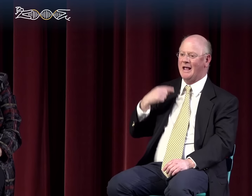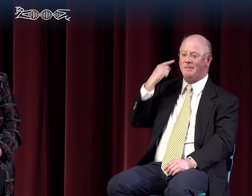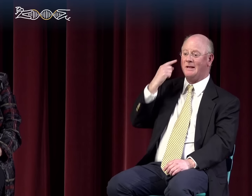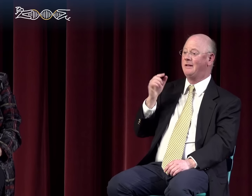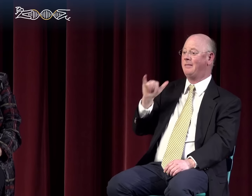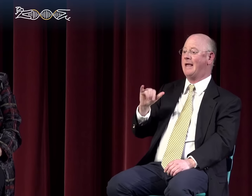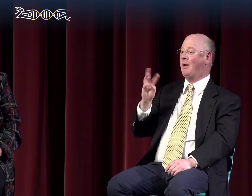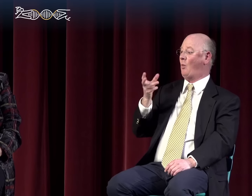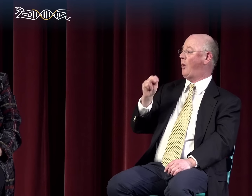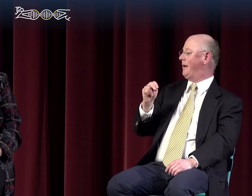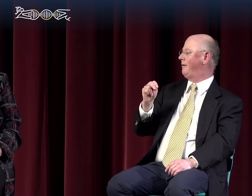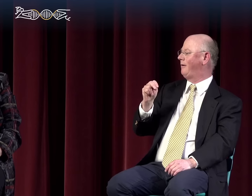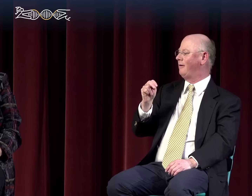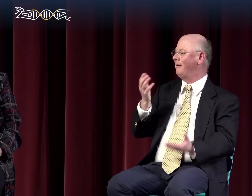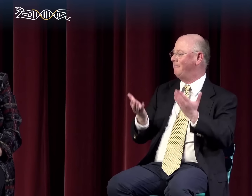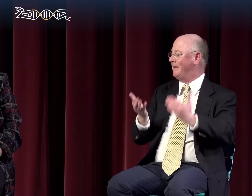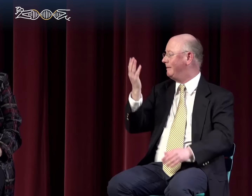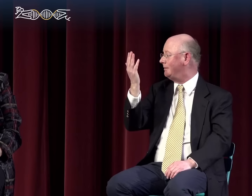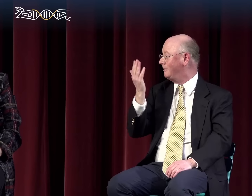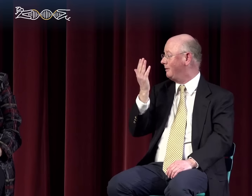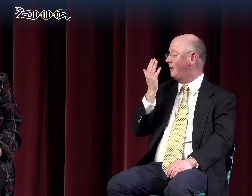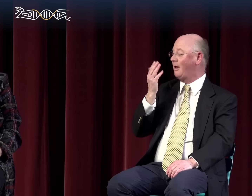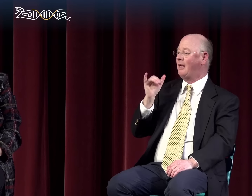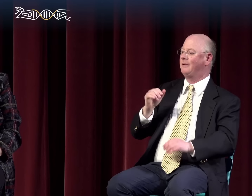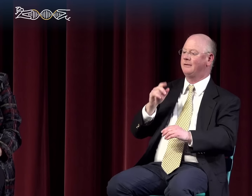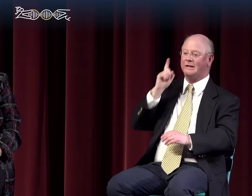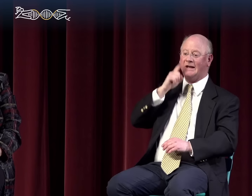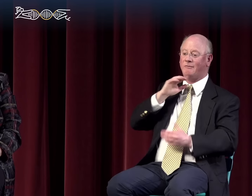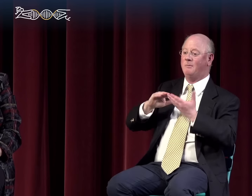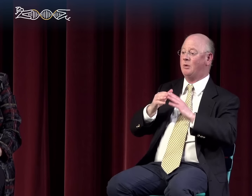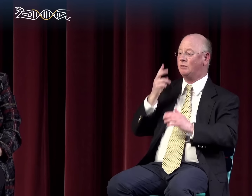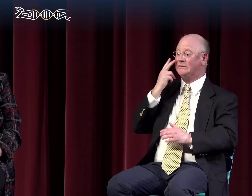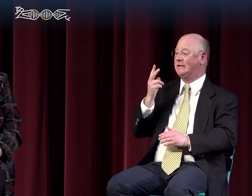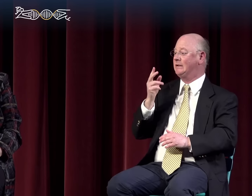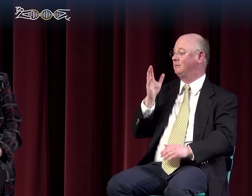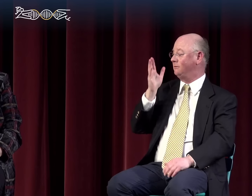question of when it may be looming far closer than we expect.